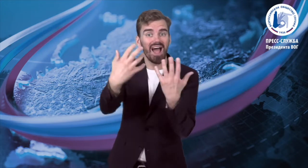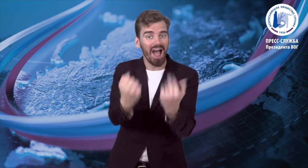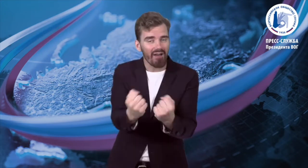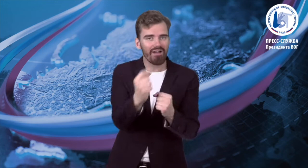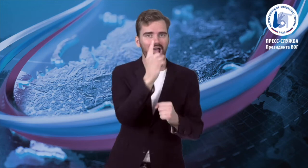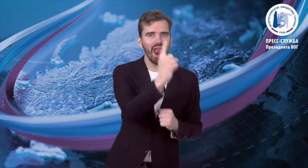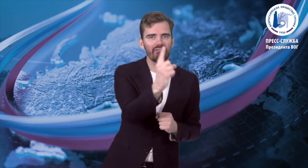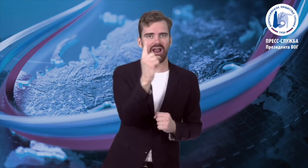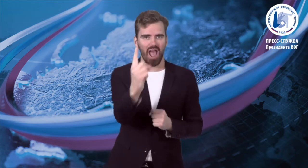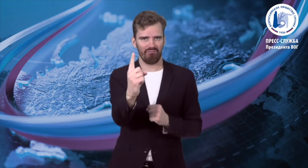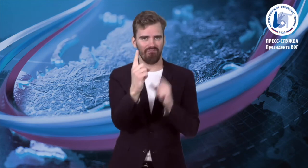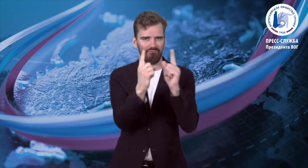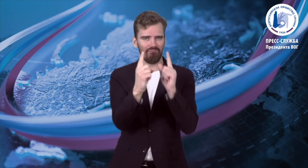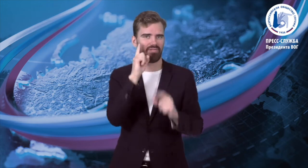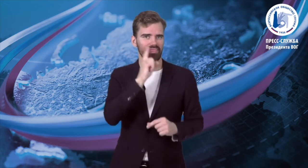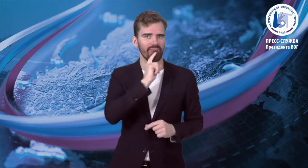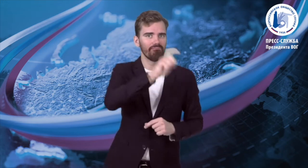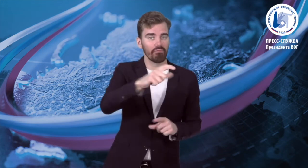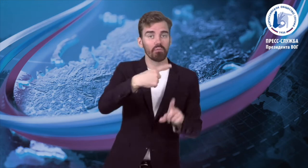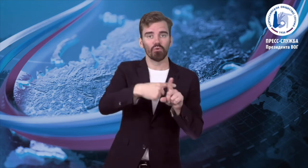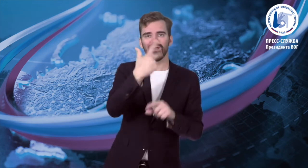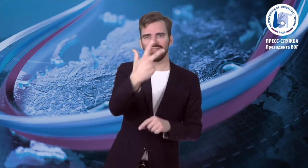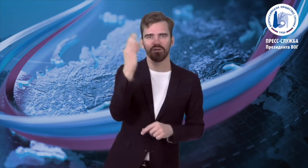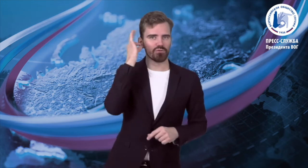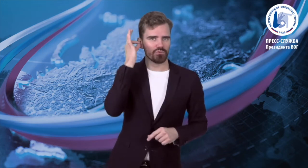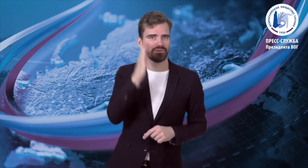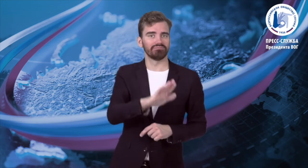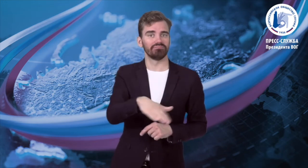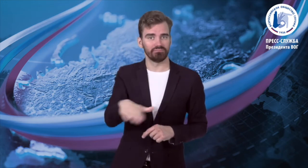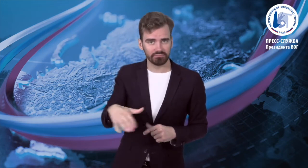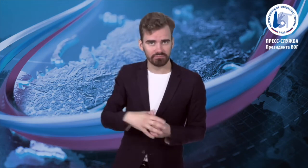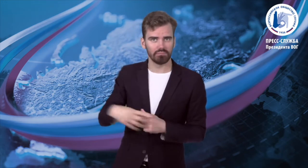Among them are 11 deaf + 3 hearing children.